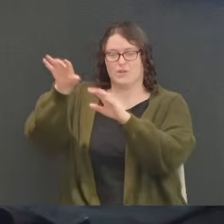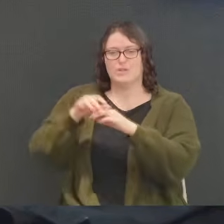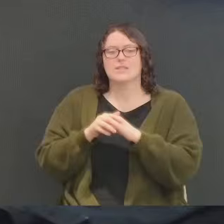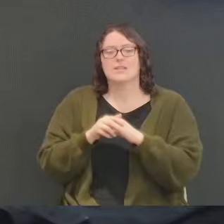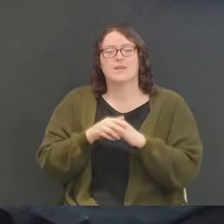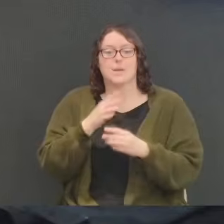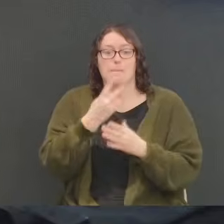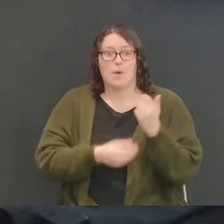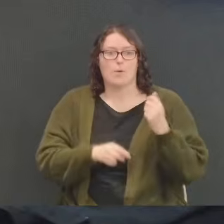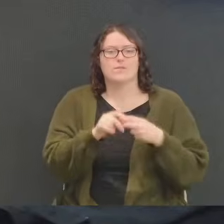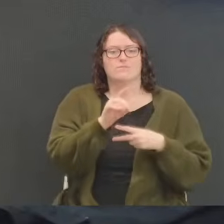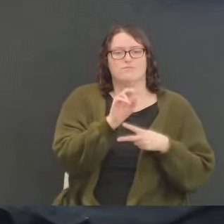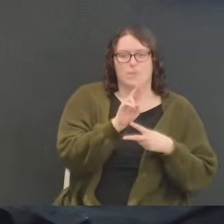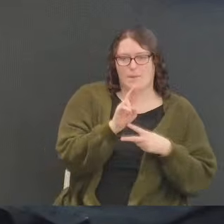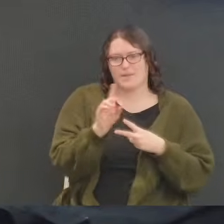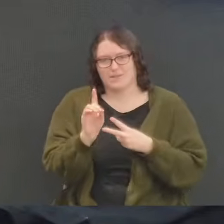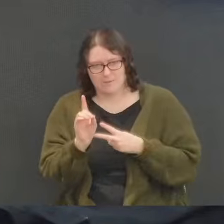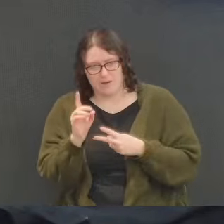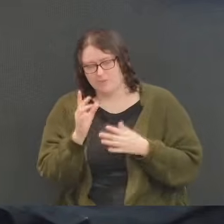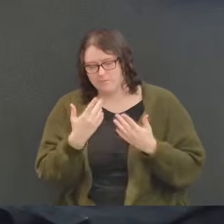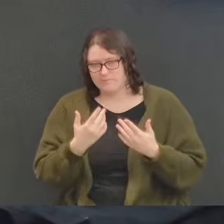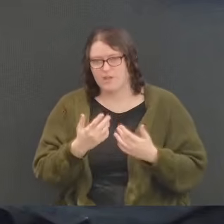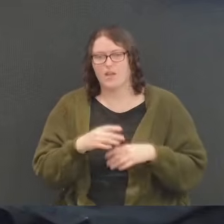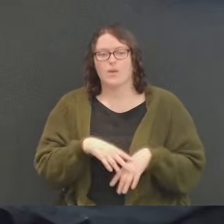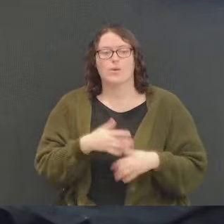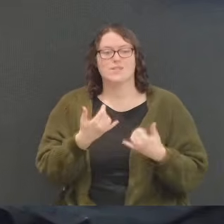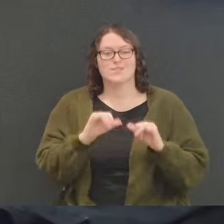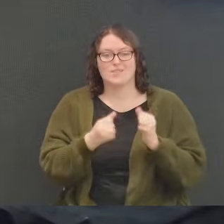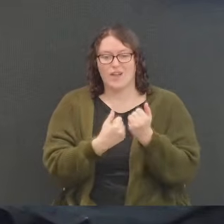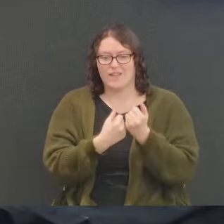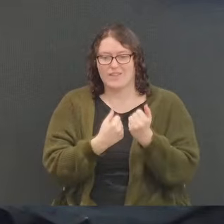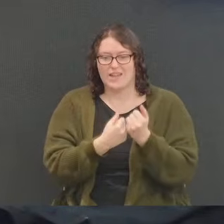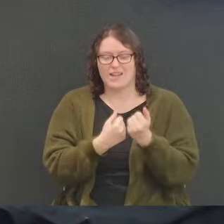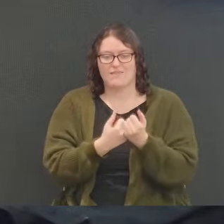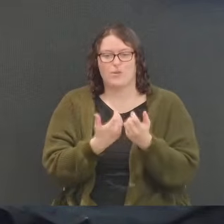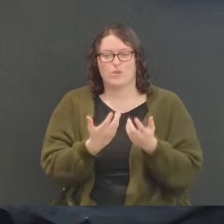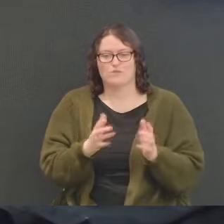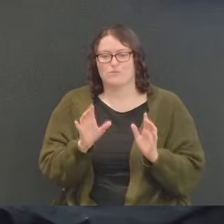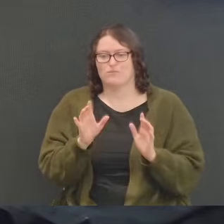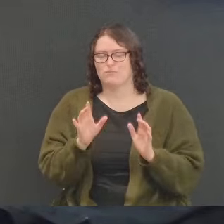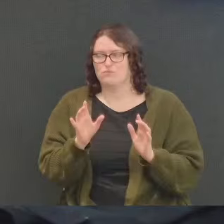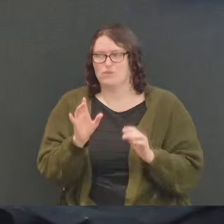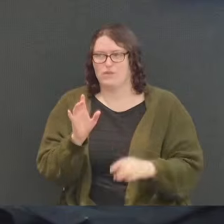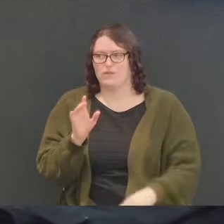we are continuing to advocate for jail funding in the budget. I know locally we've got a priority